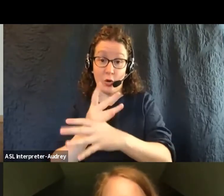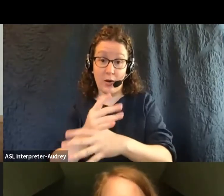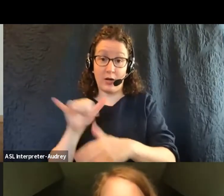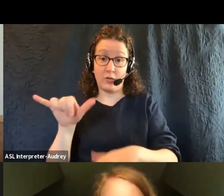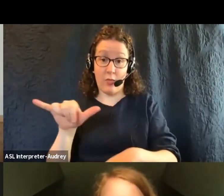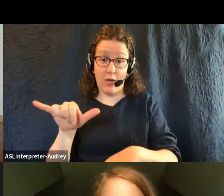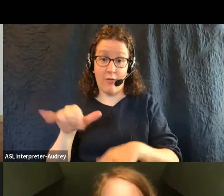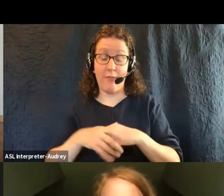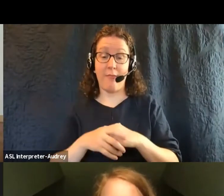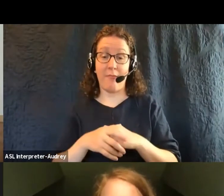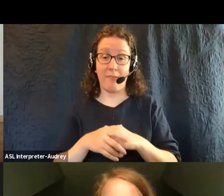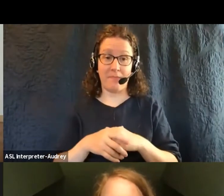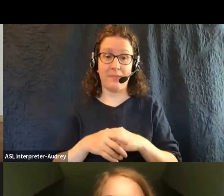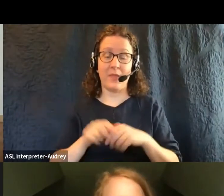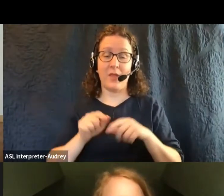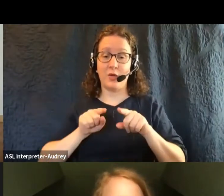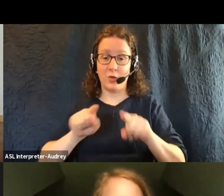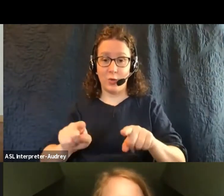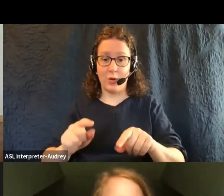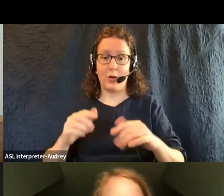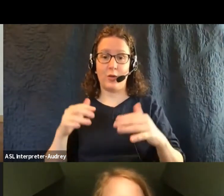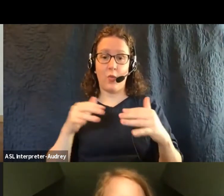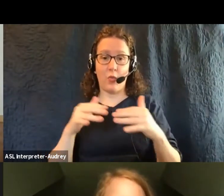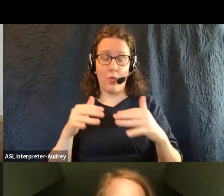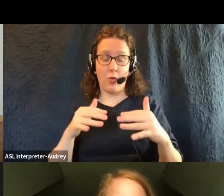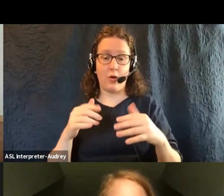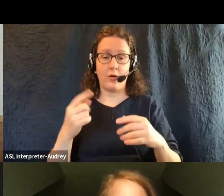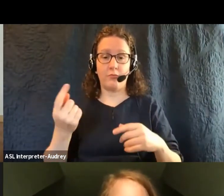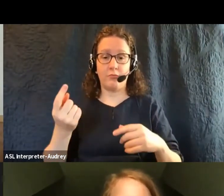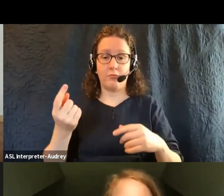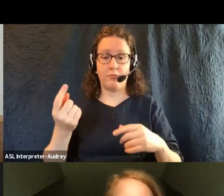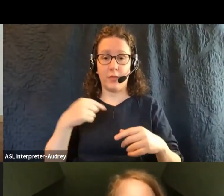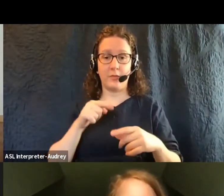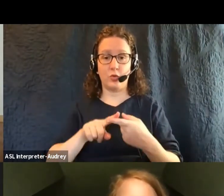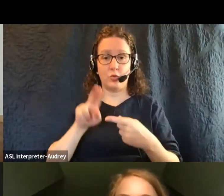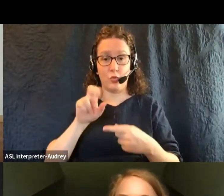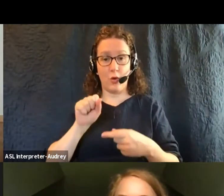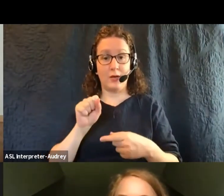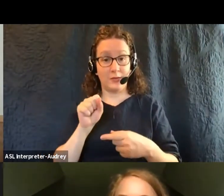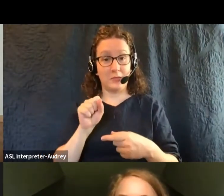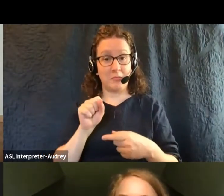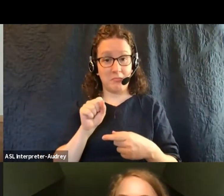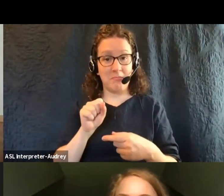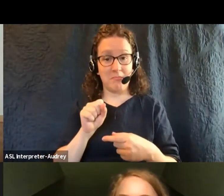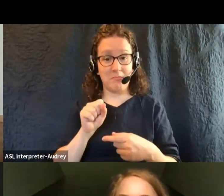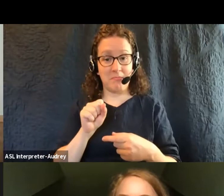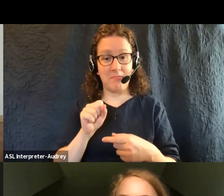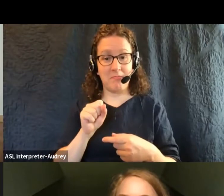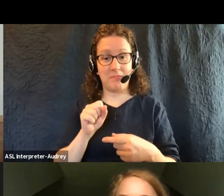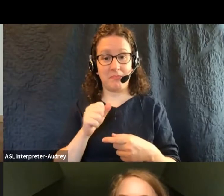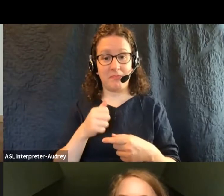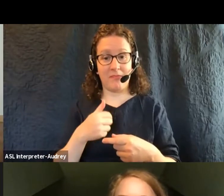During the war, they came to the United States and I was able to, like,